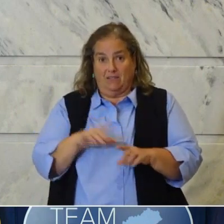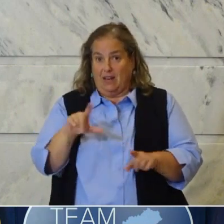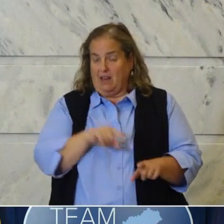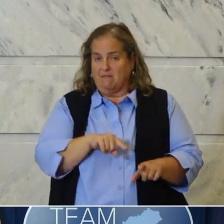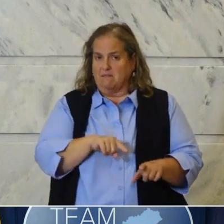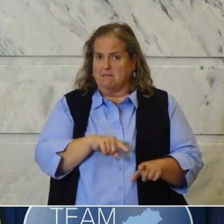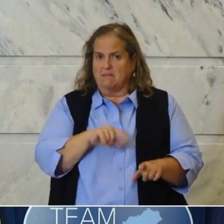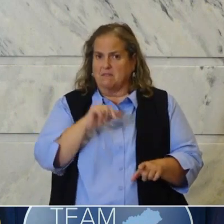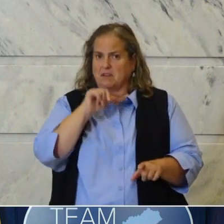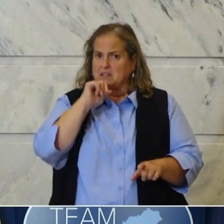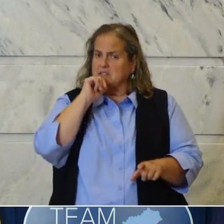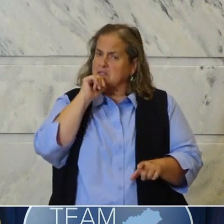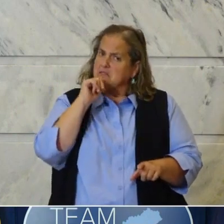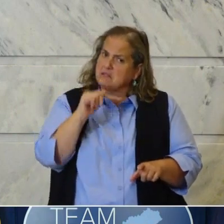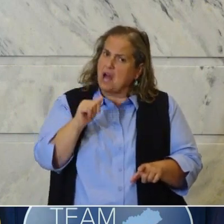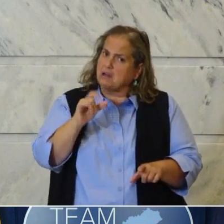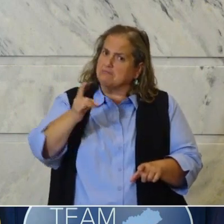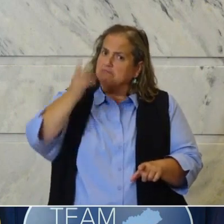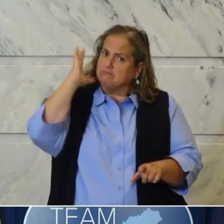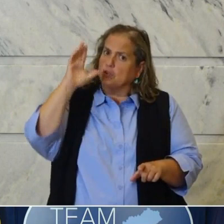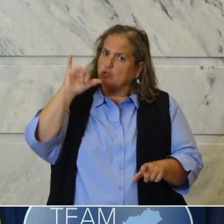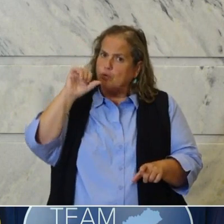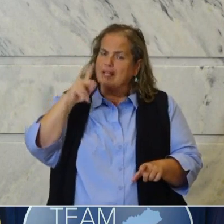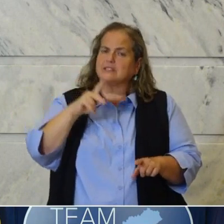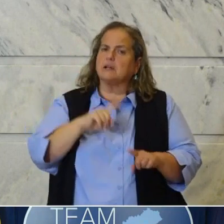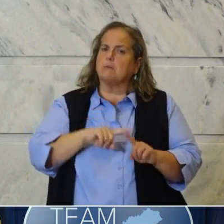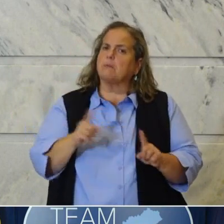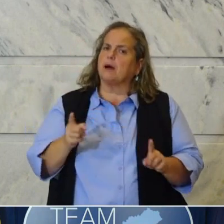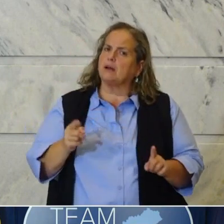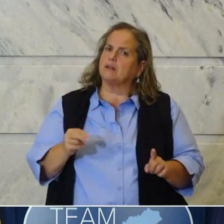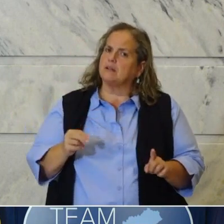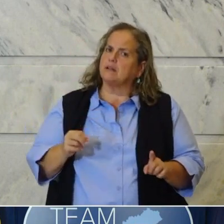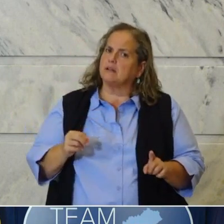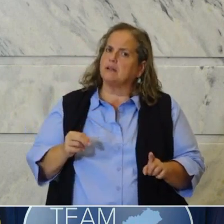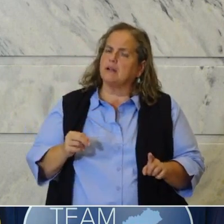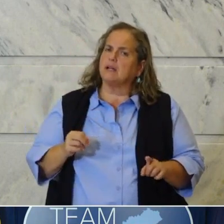insubstantial risk, but it's a lot less likely. Some people will say, Well, why